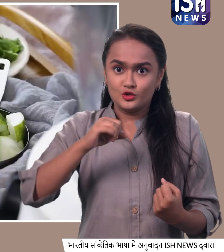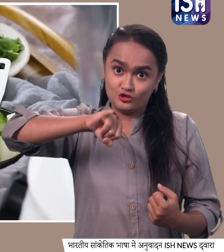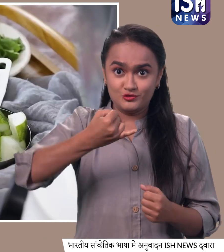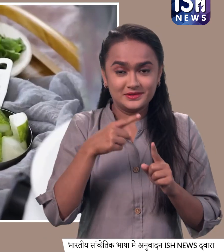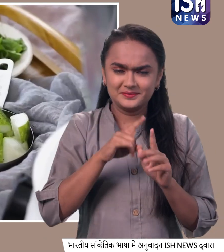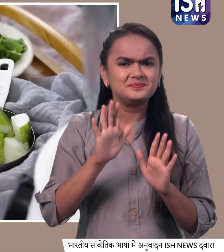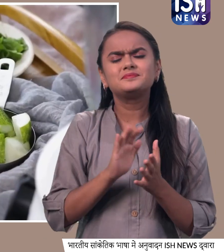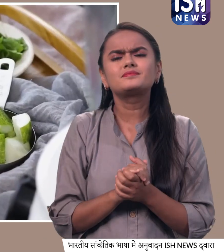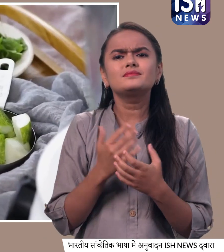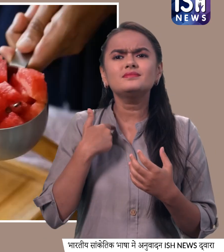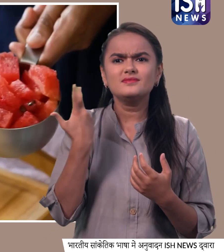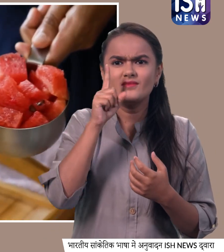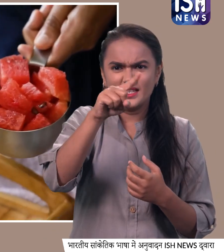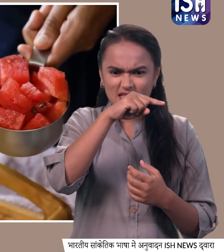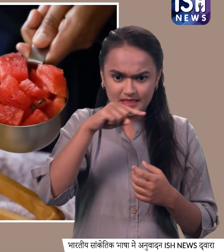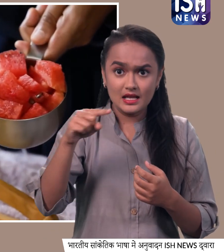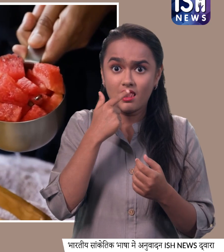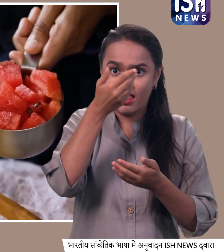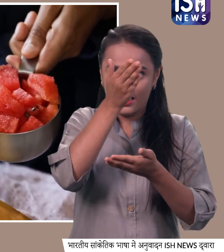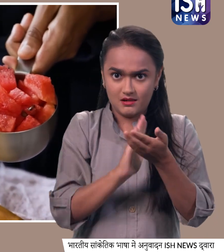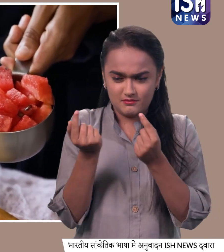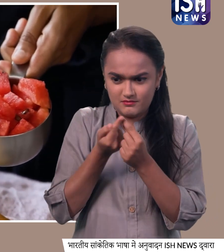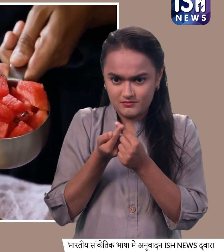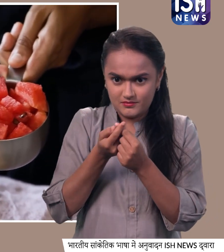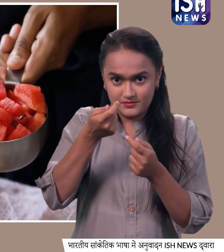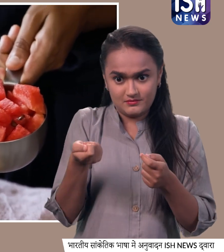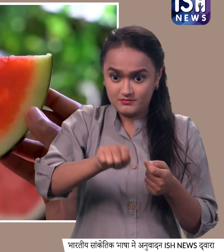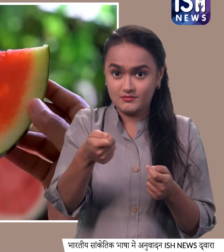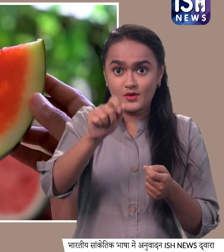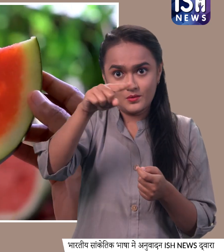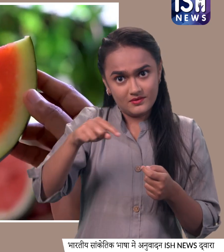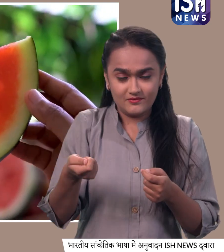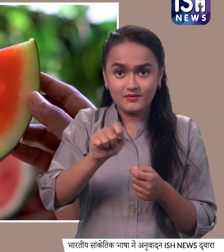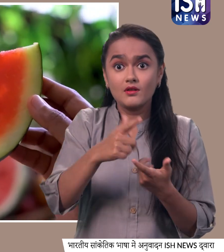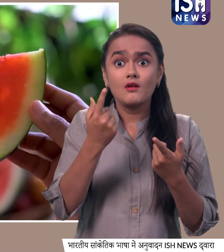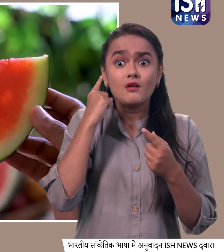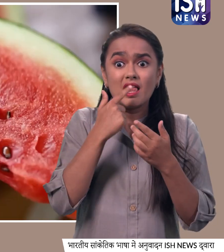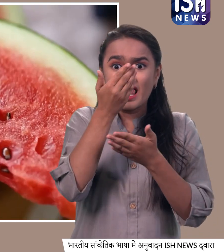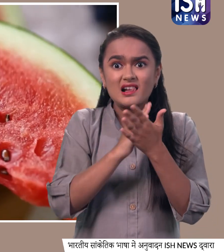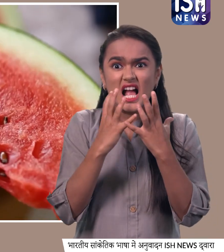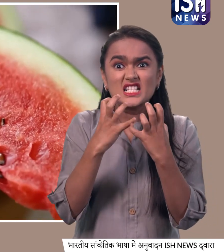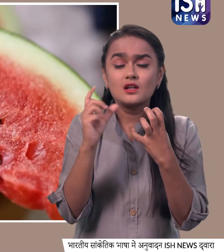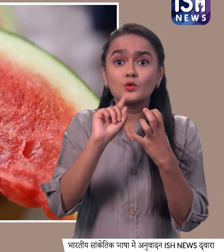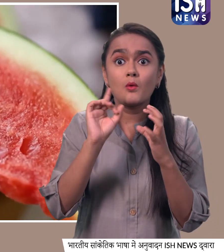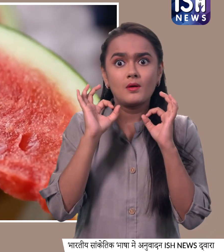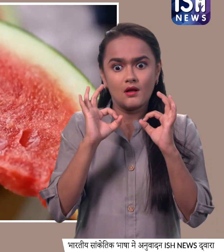First, we need 1.5 cup chopped watermelon Use only a properly ripened watermelon